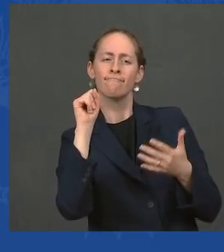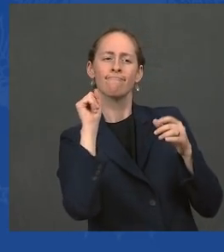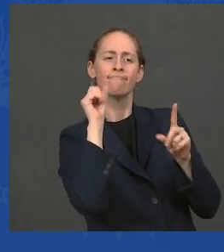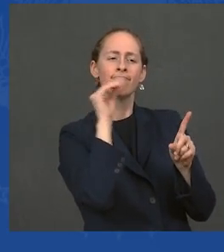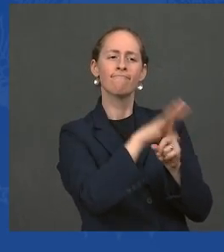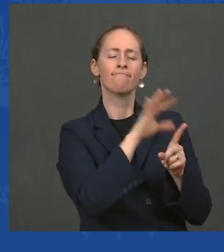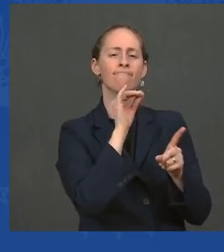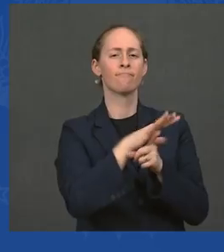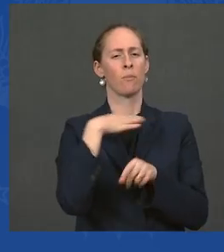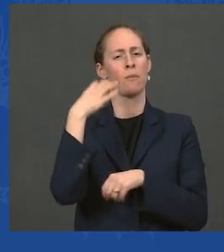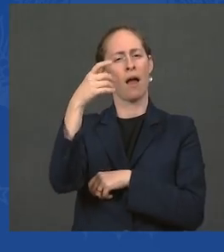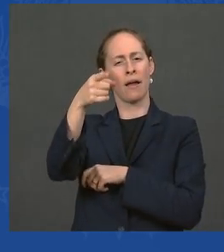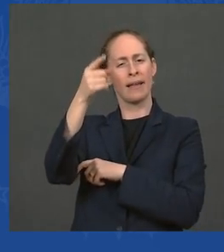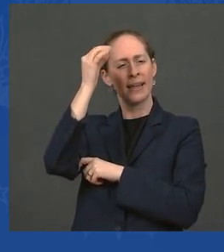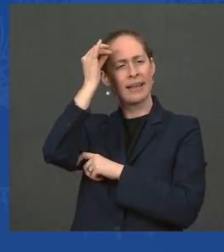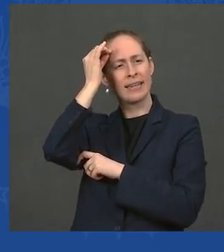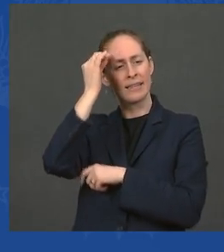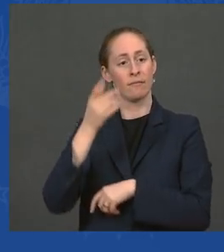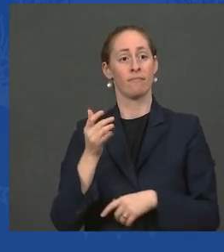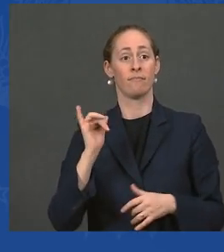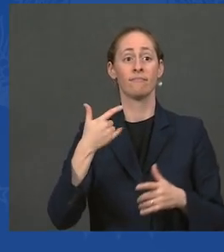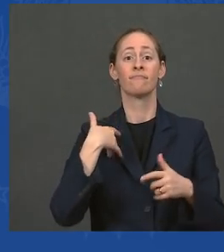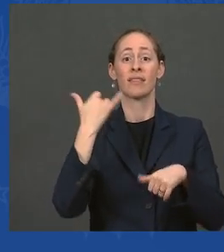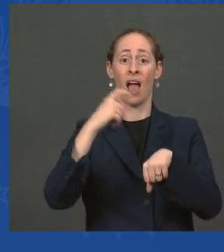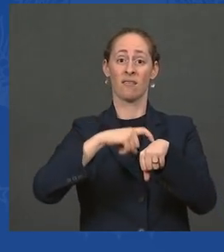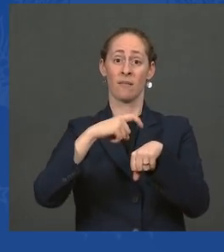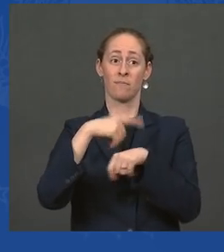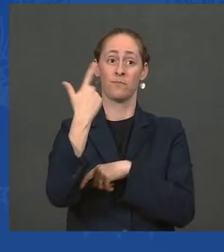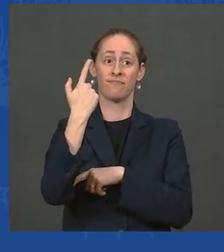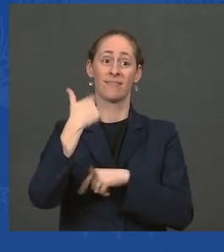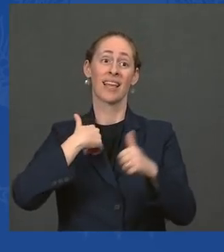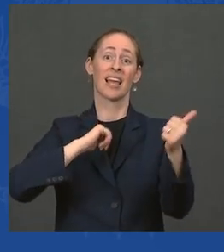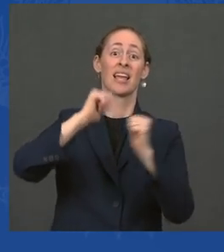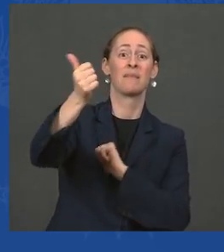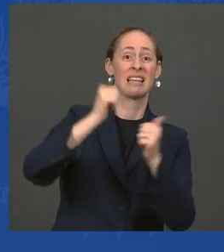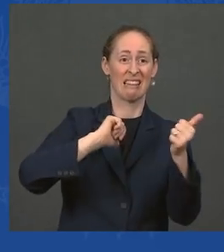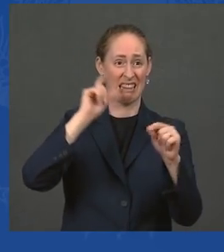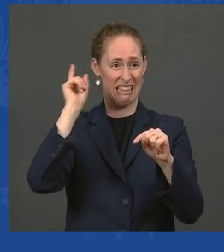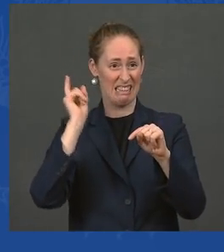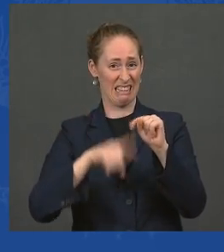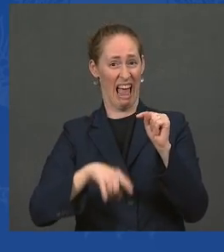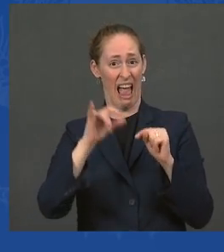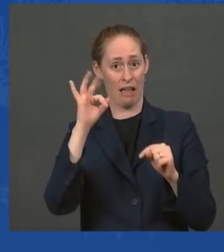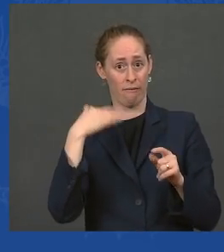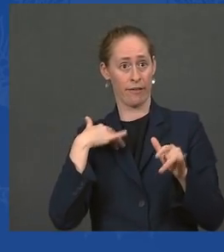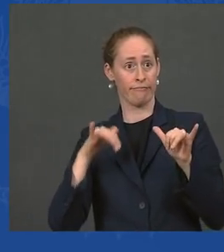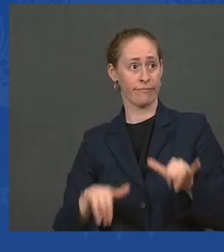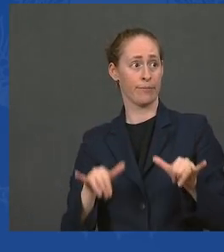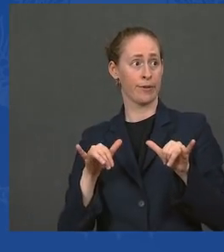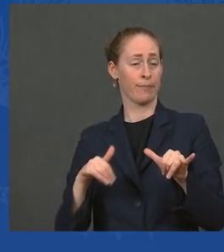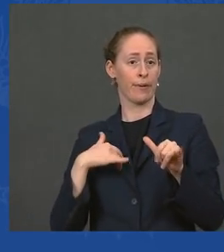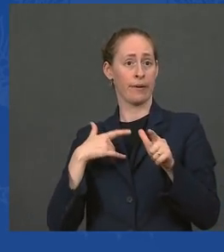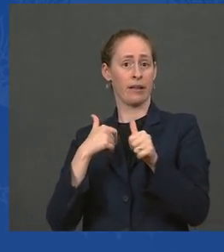We can't be competitive in the 21st century economy if we continue to slide the way we have. That's why I resolved that we have to,